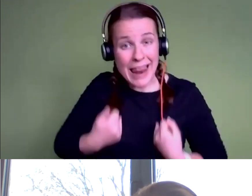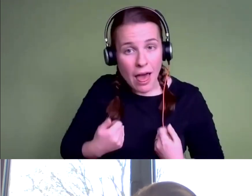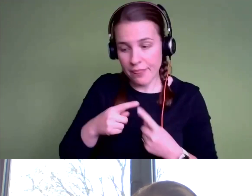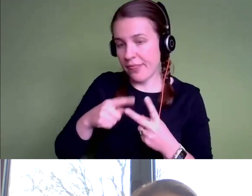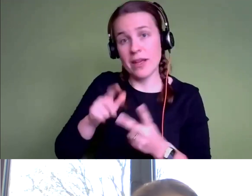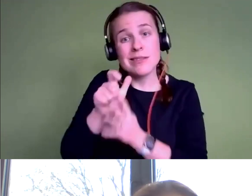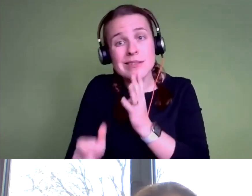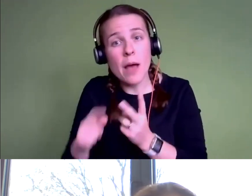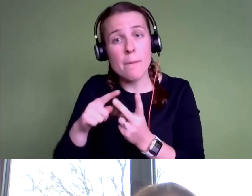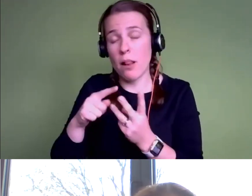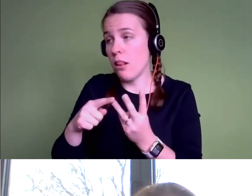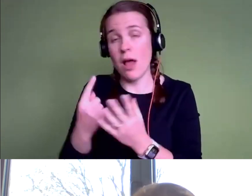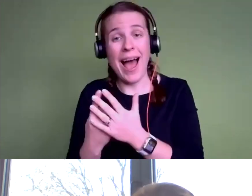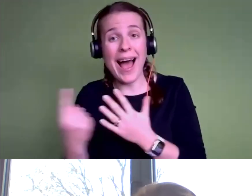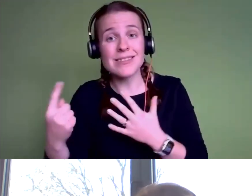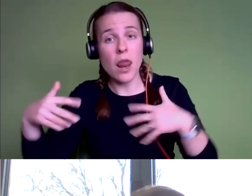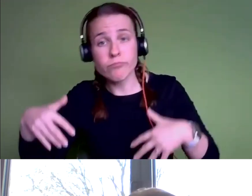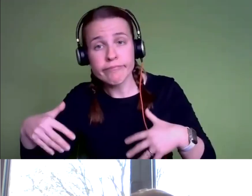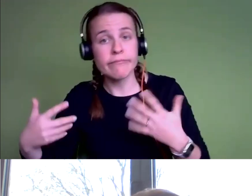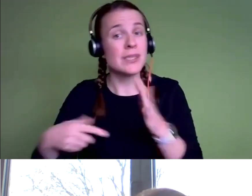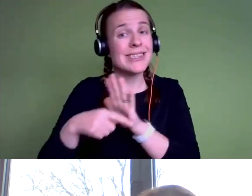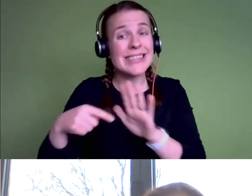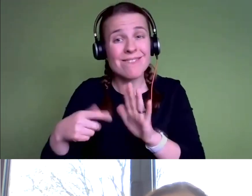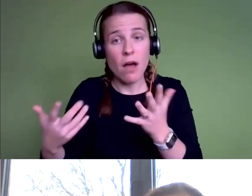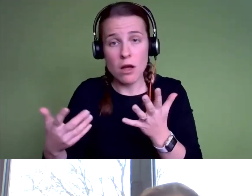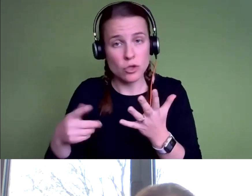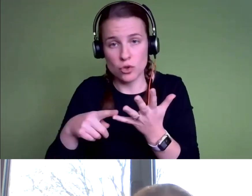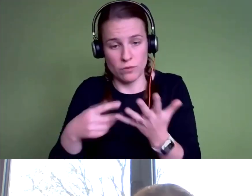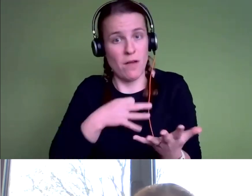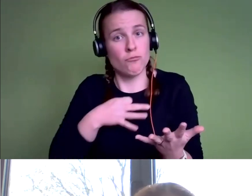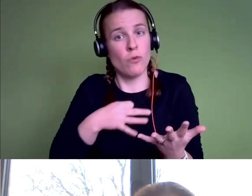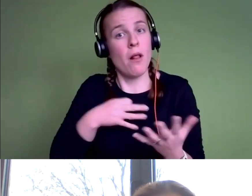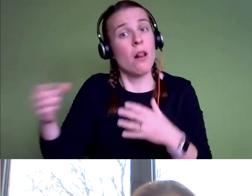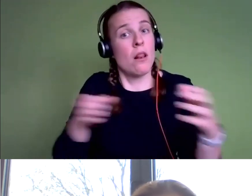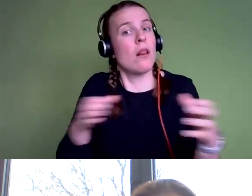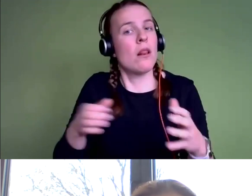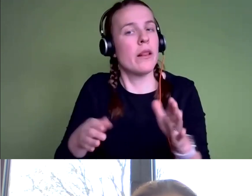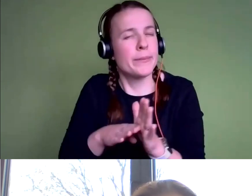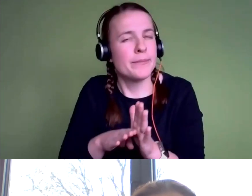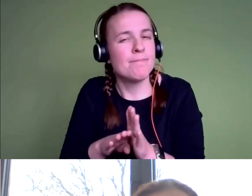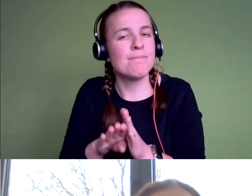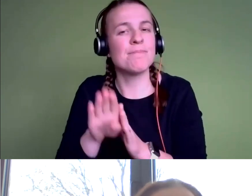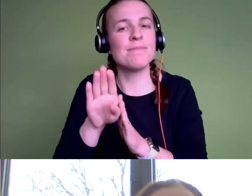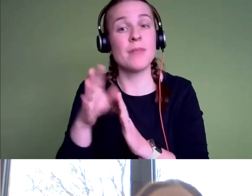in the lives of people living with disabilities, or ill-health, or who are isolated,